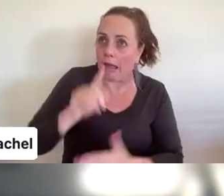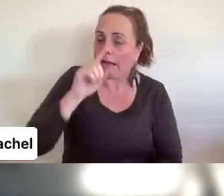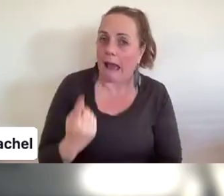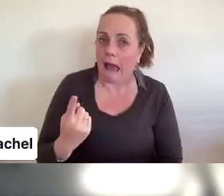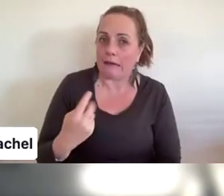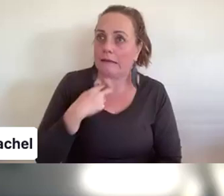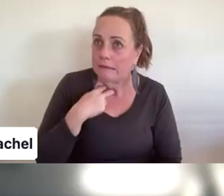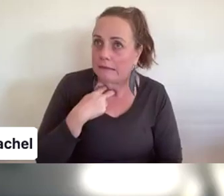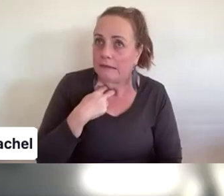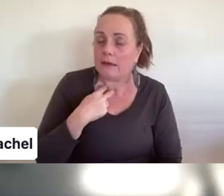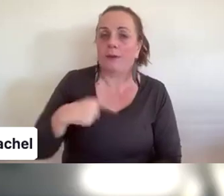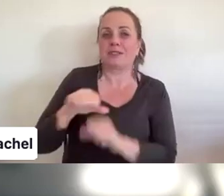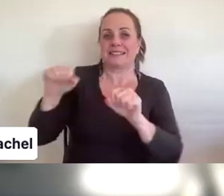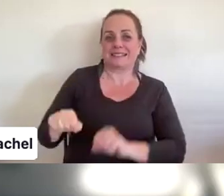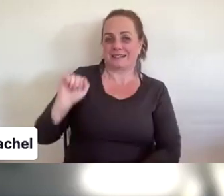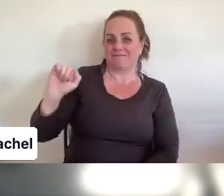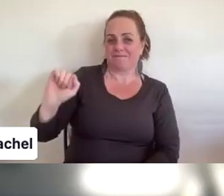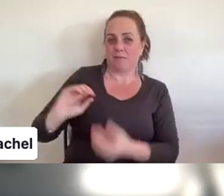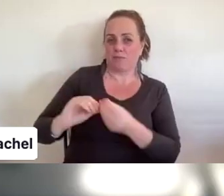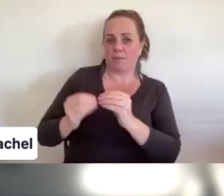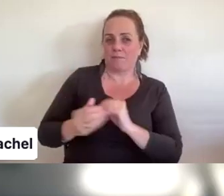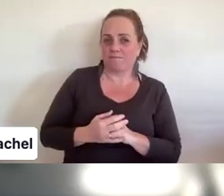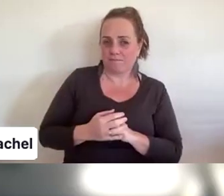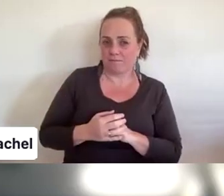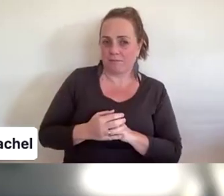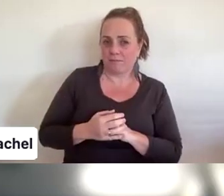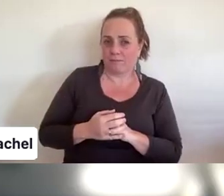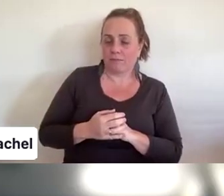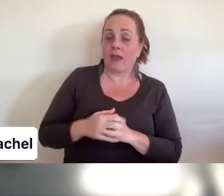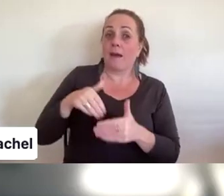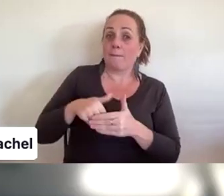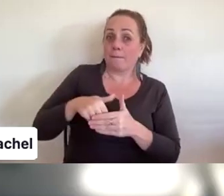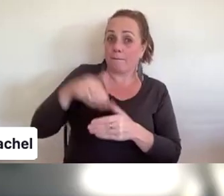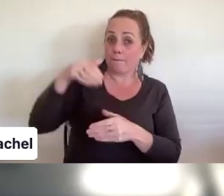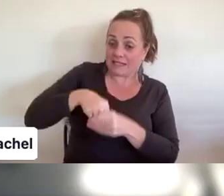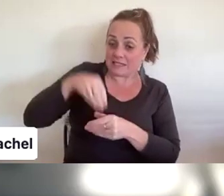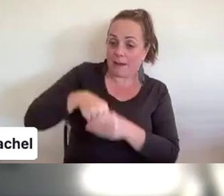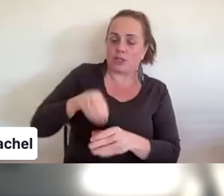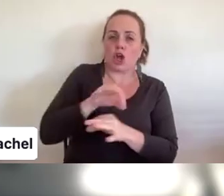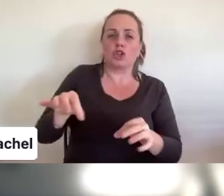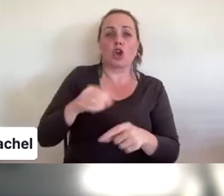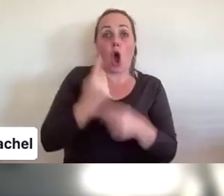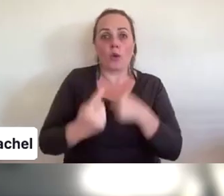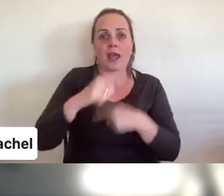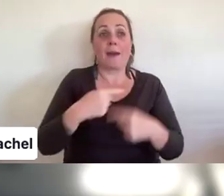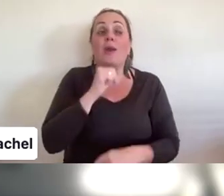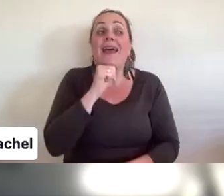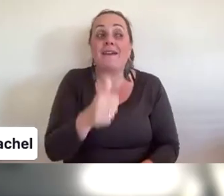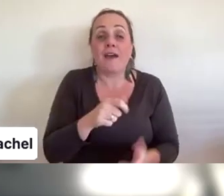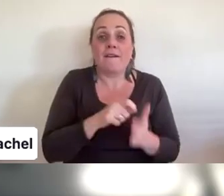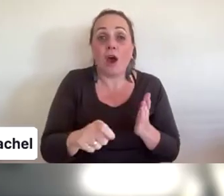system. Participation is not just about whether people vote, it's about how they vote, what they